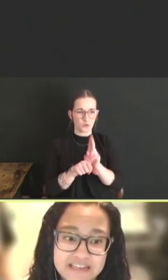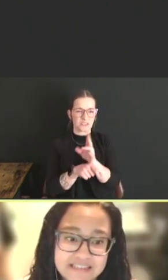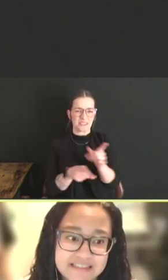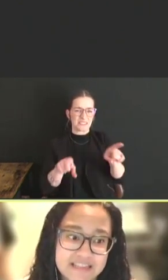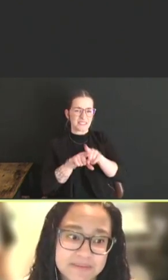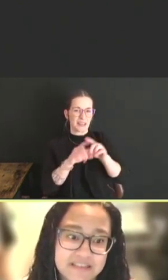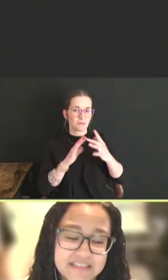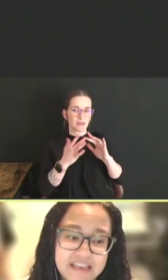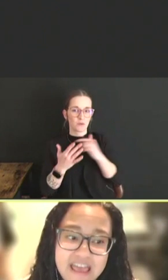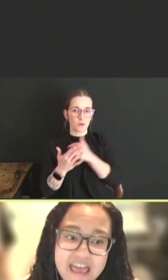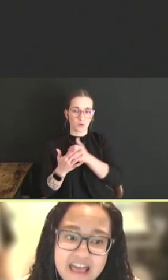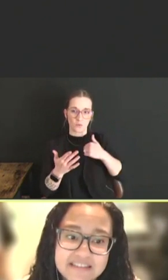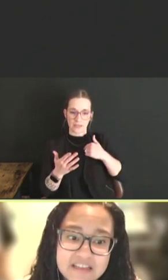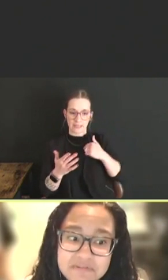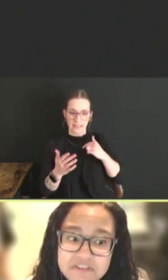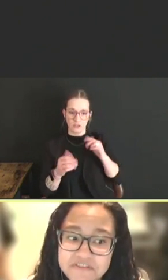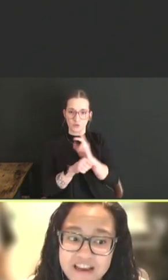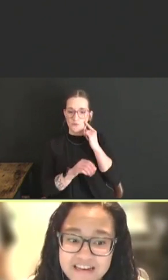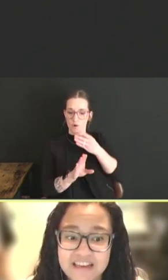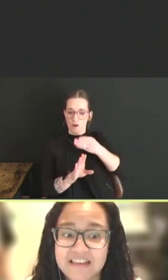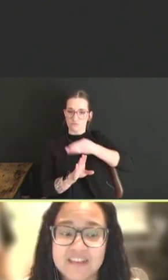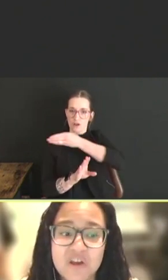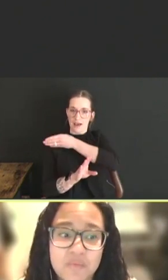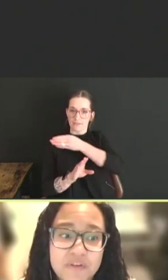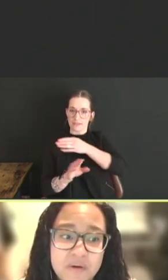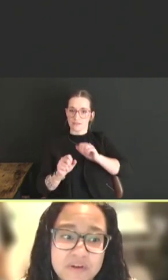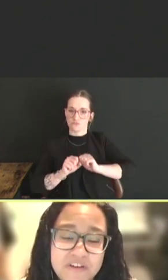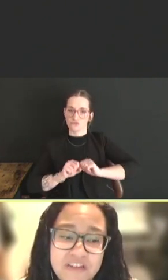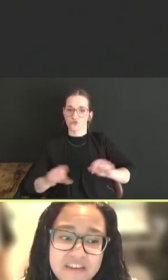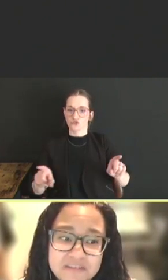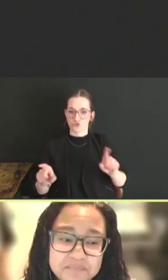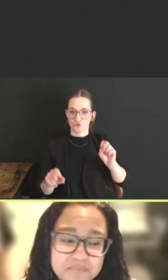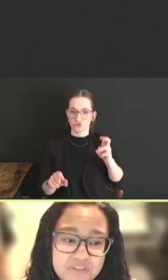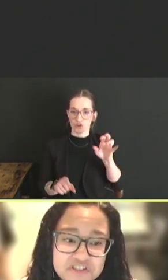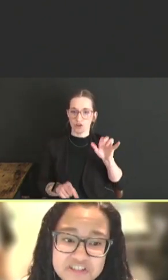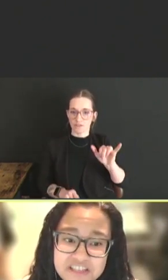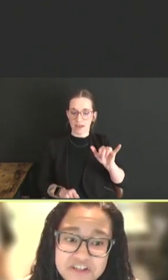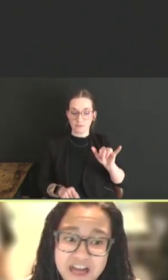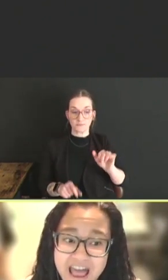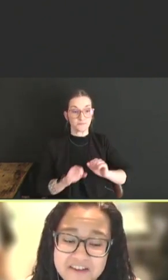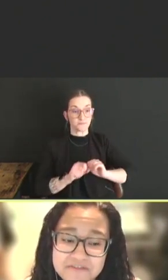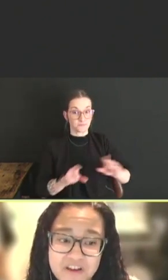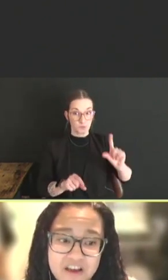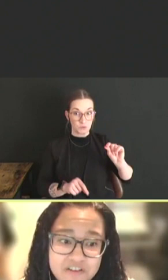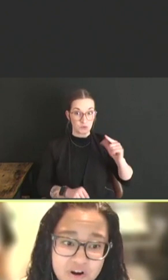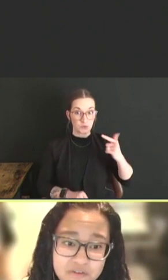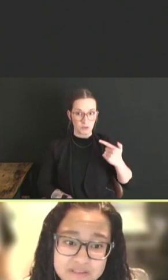means assessment, and some of the findings were that we found that just under half of our